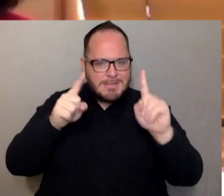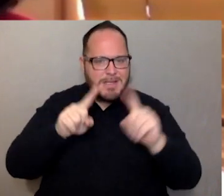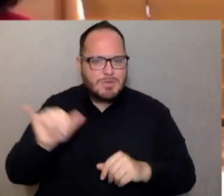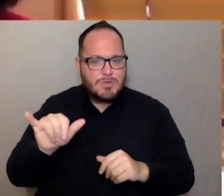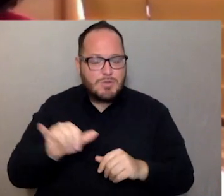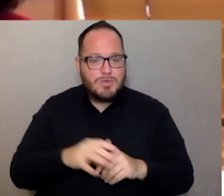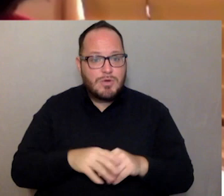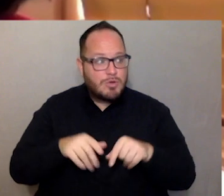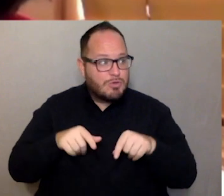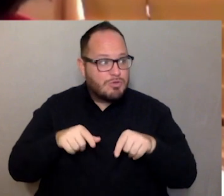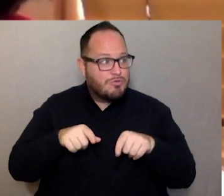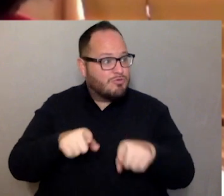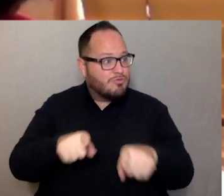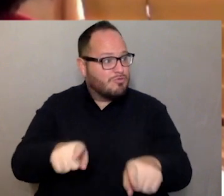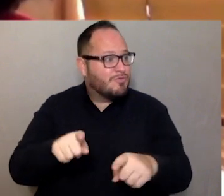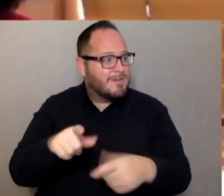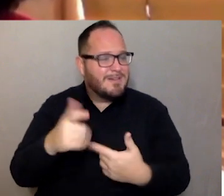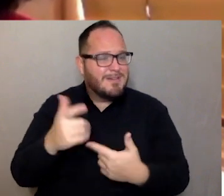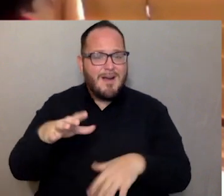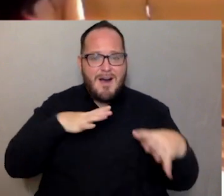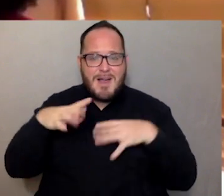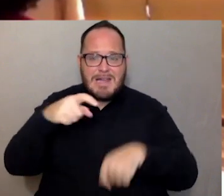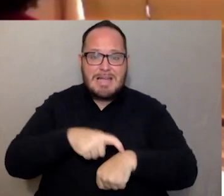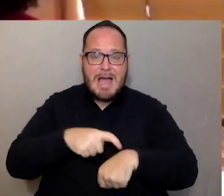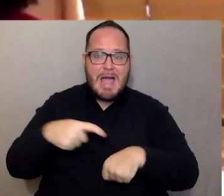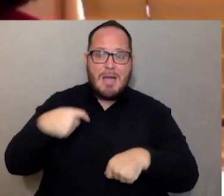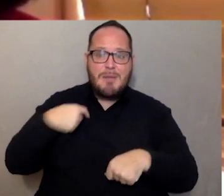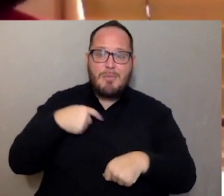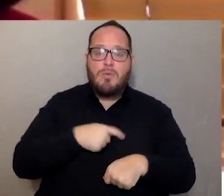THOSE WHO NEED A HELPING HAND. JUST TO GET THEM THROUGH THE NEXT FEW MONTHS. SO I URGE MY FELLOW OREGONIANS,